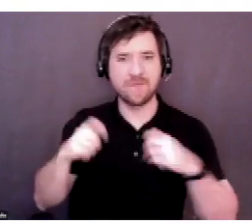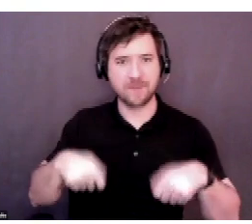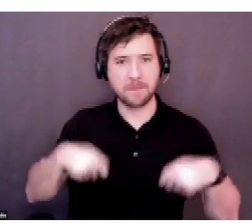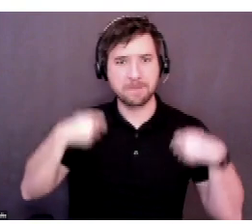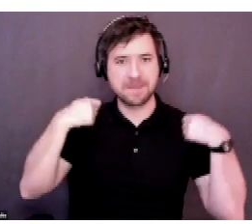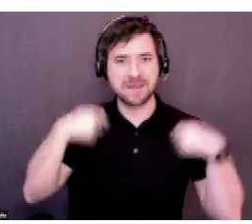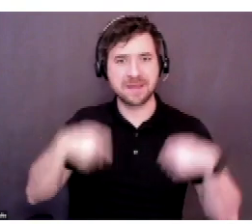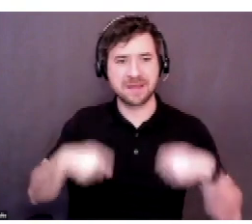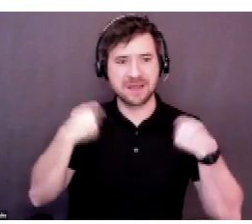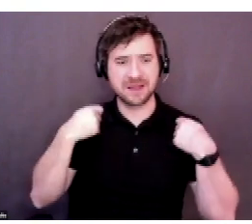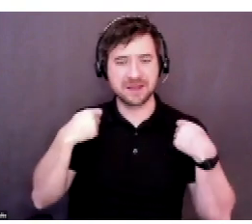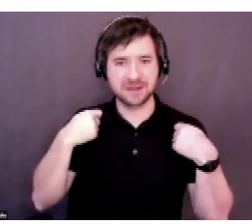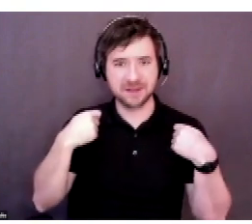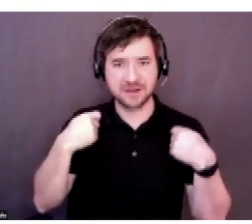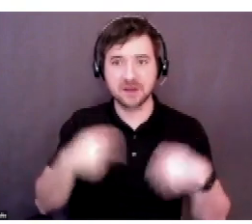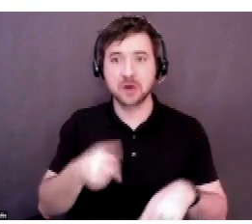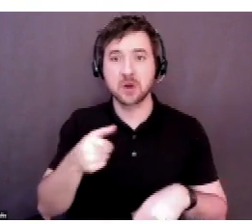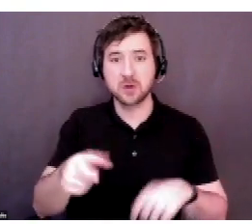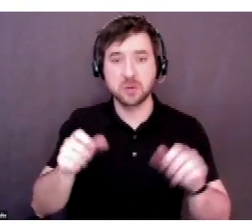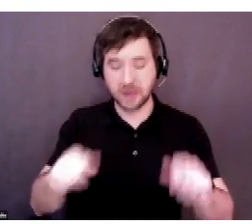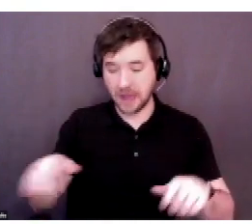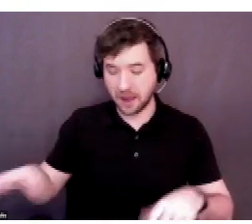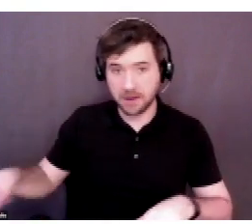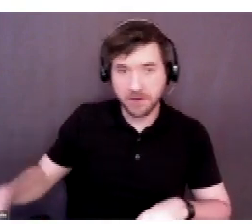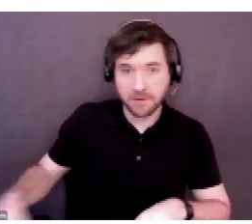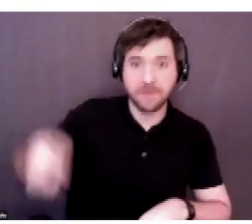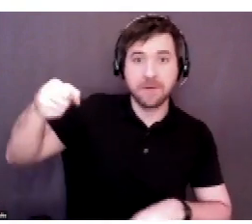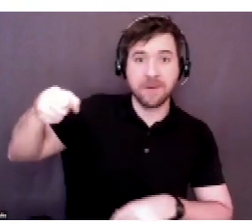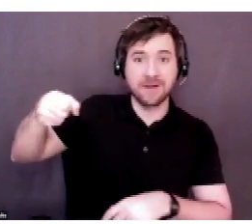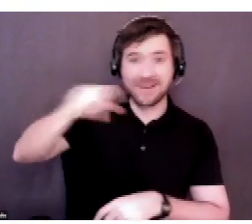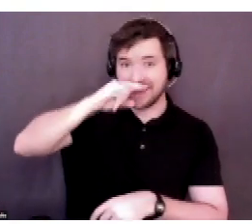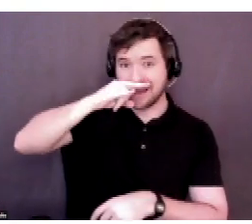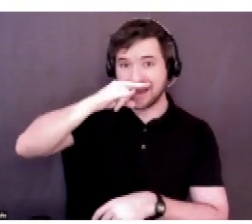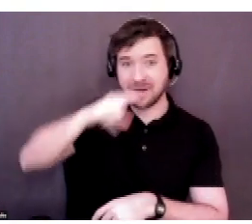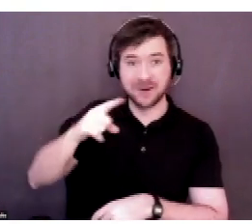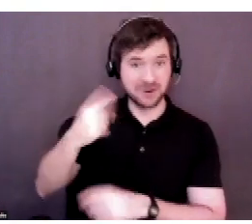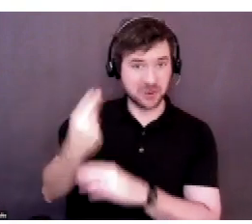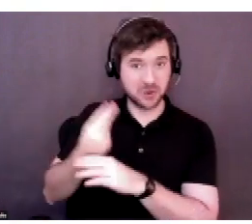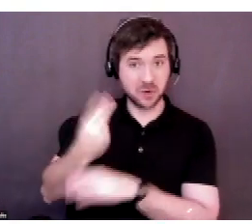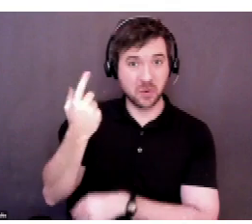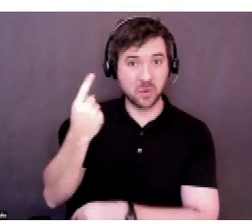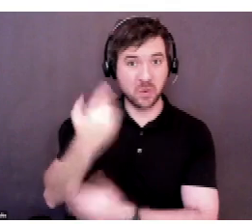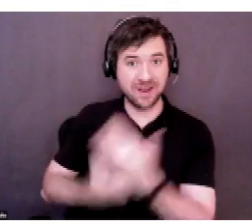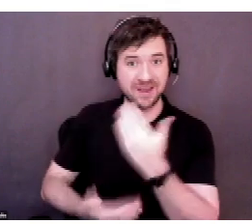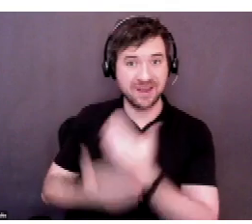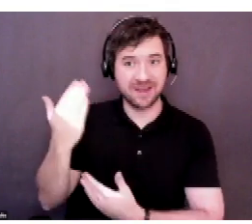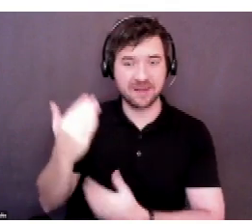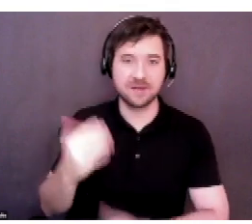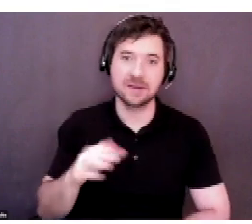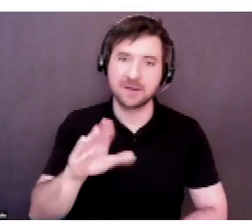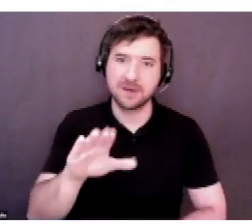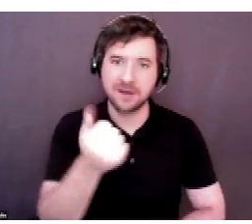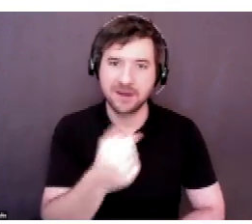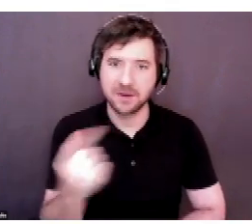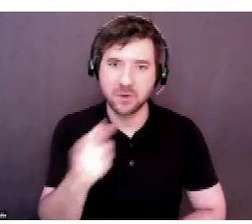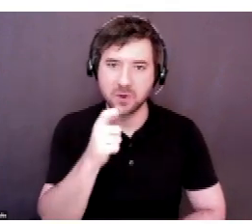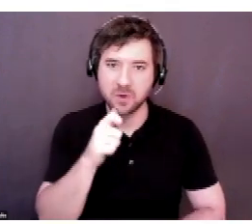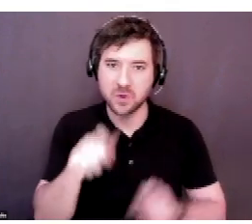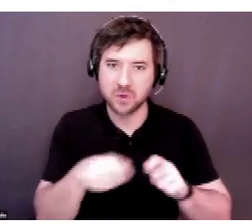to pick up your child with one hand. Anyone who sews could probably make this sort of